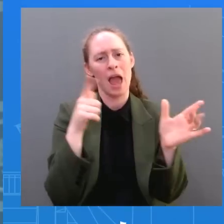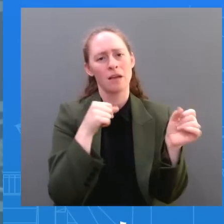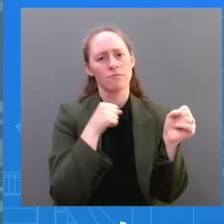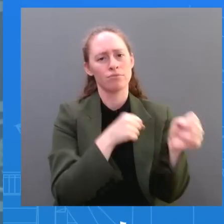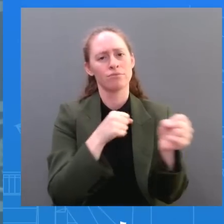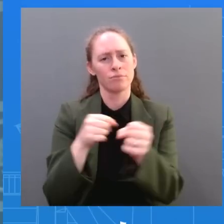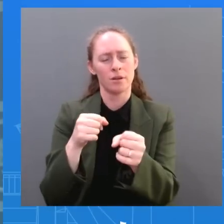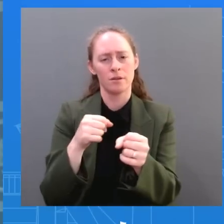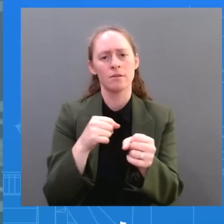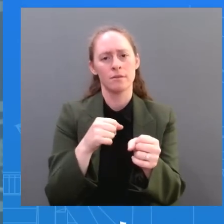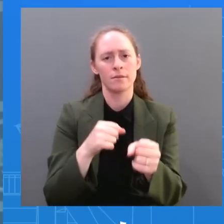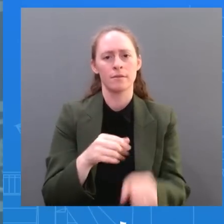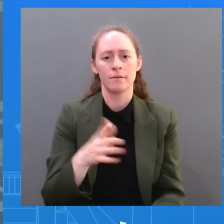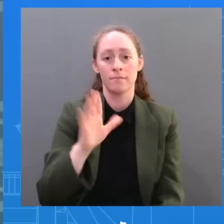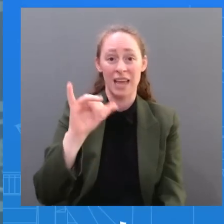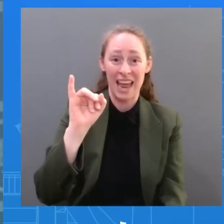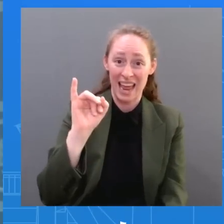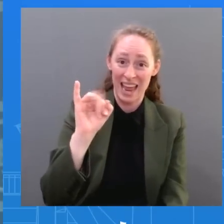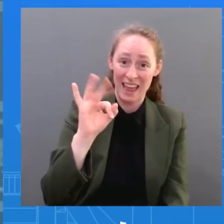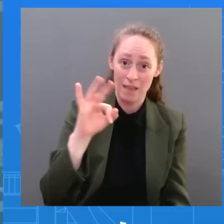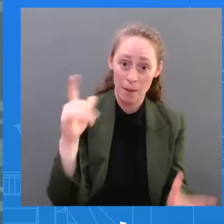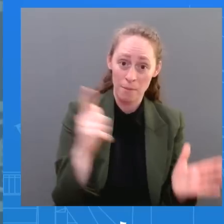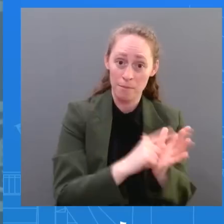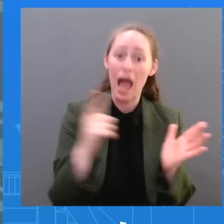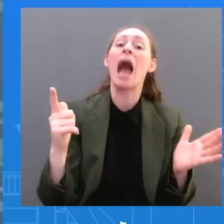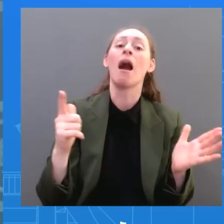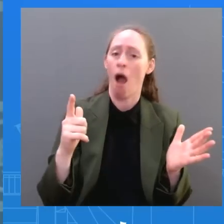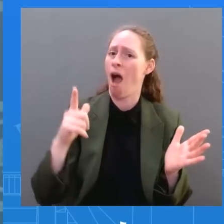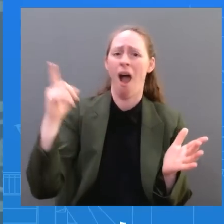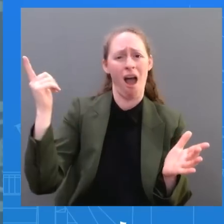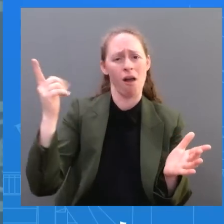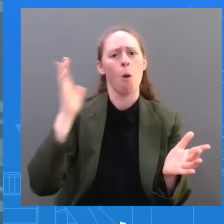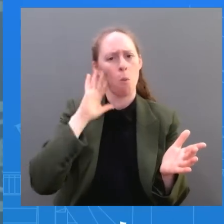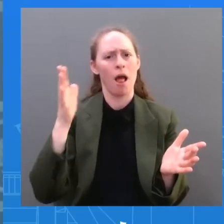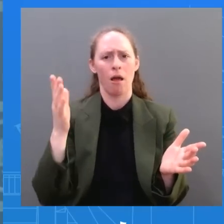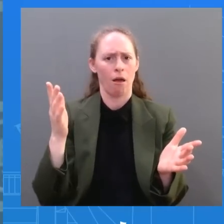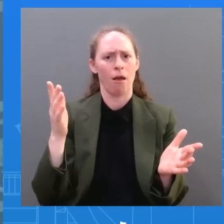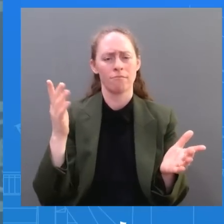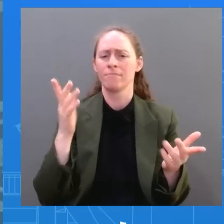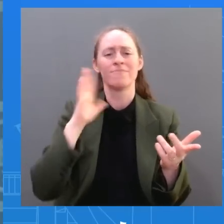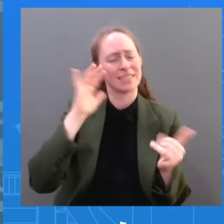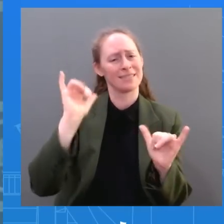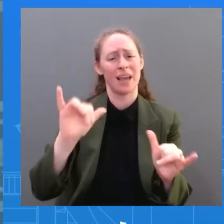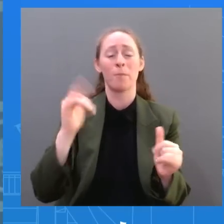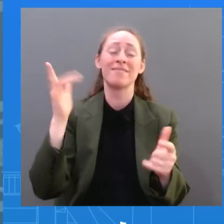that he's going to continue to fli- -- fight for. With that said, he understand that there's more work to be done.